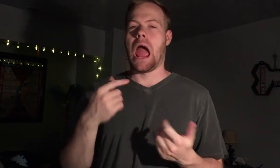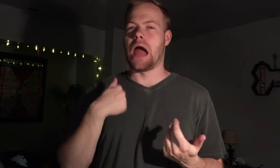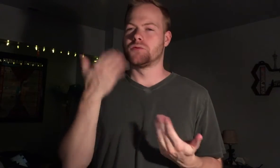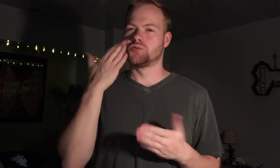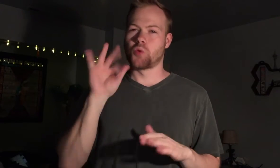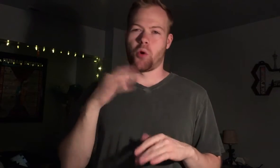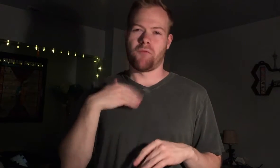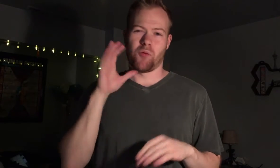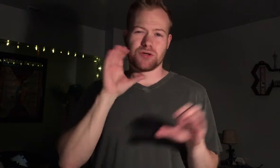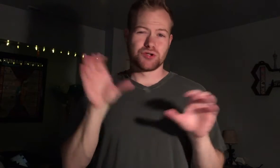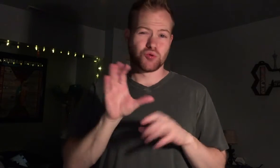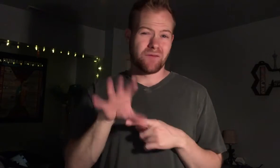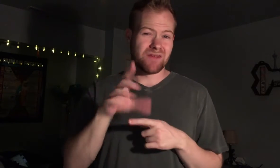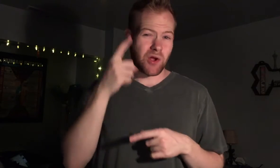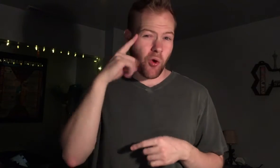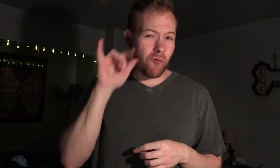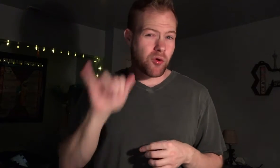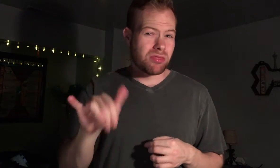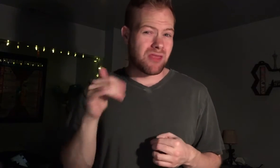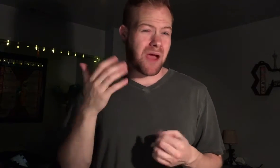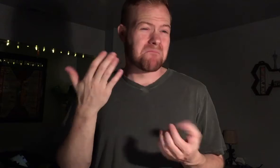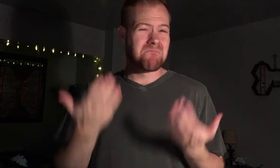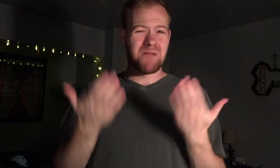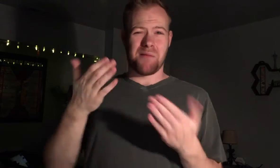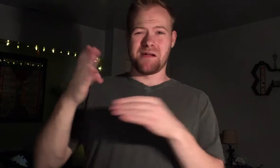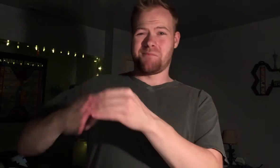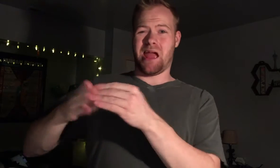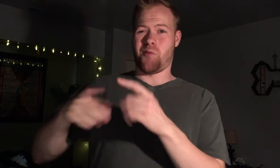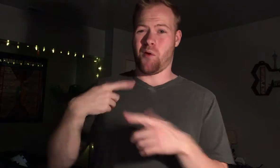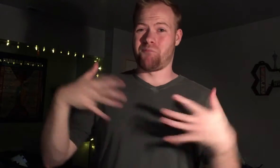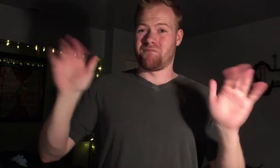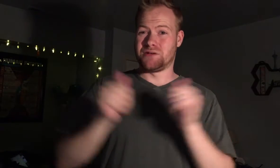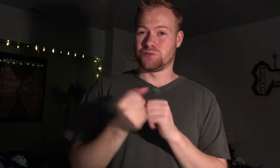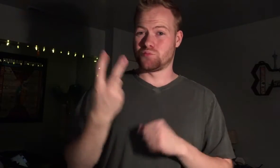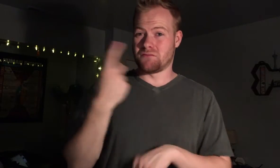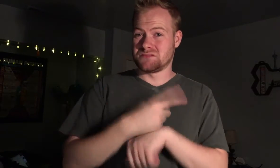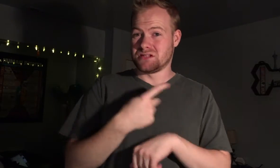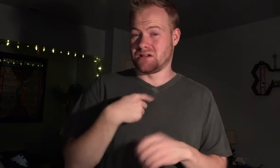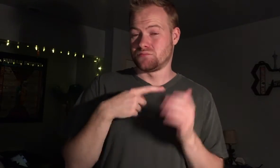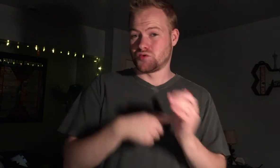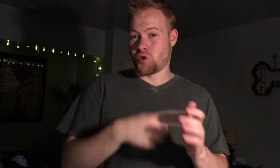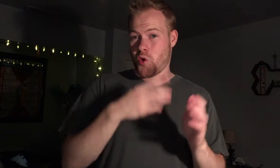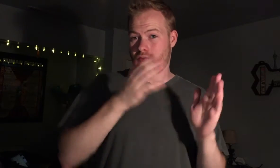I don't know if I will do a video for that, maybe at the end when I'm finished with the 12 days, show them